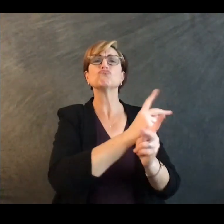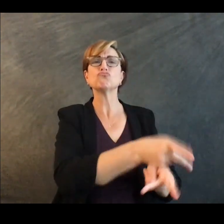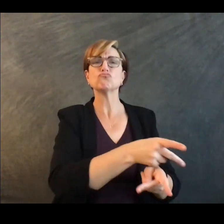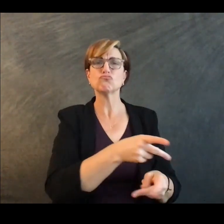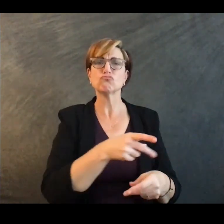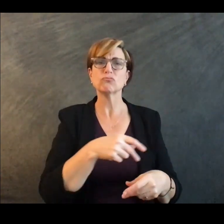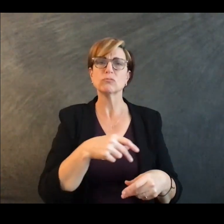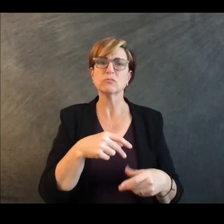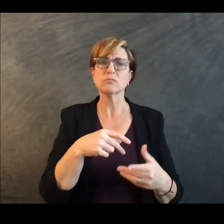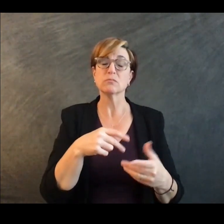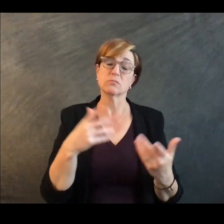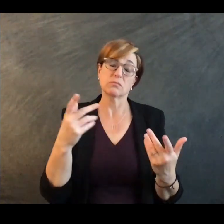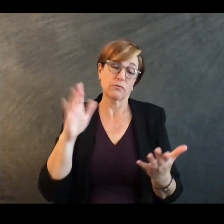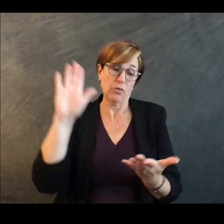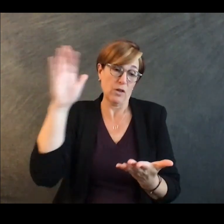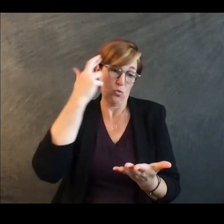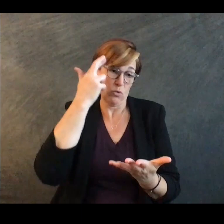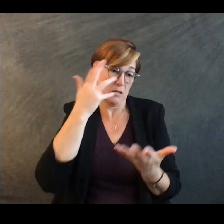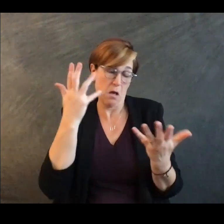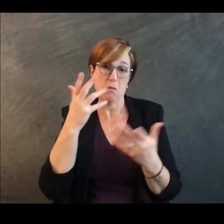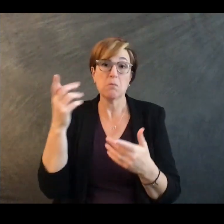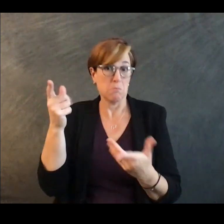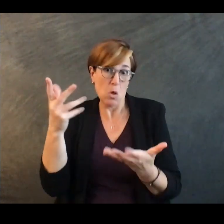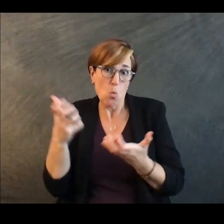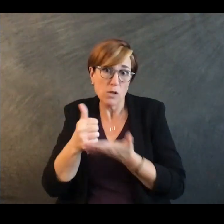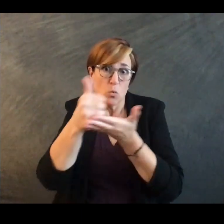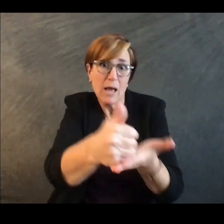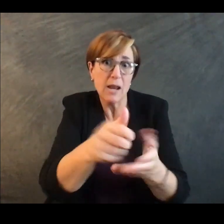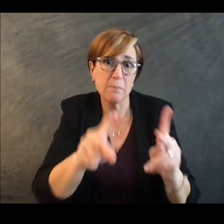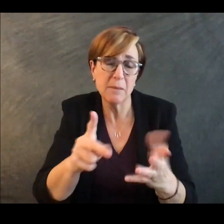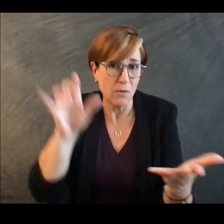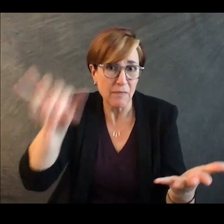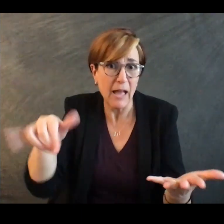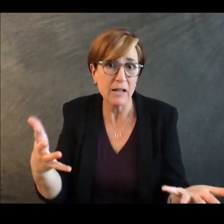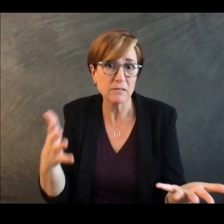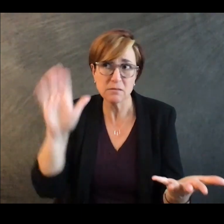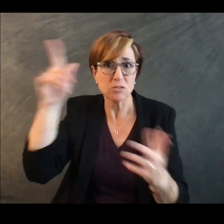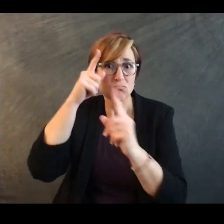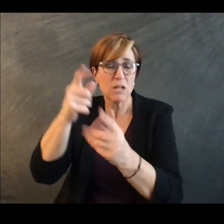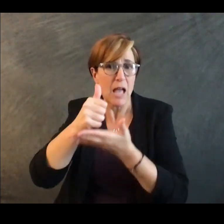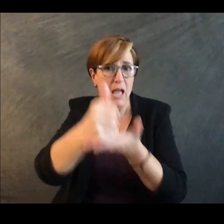they want to help people the w-h-o that's the world health